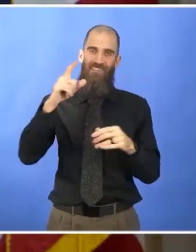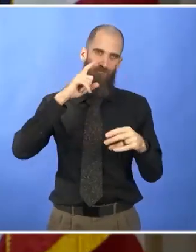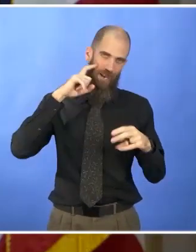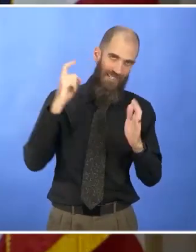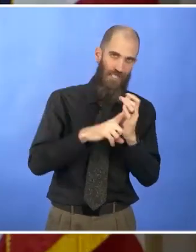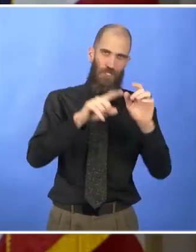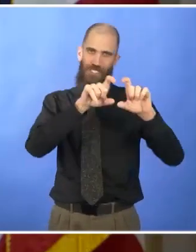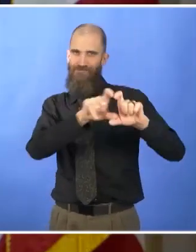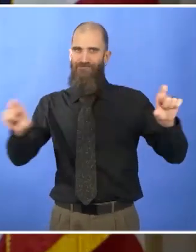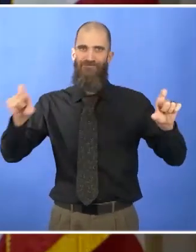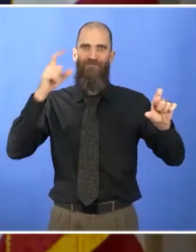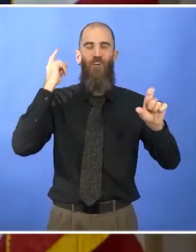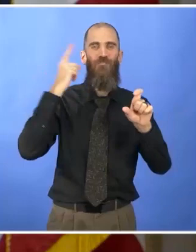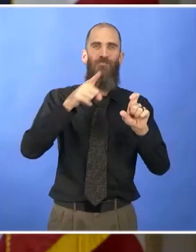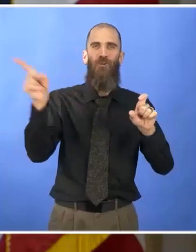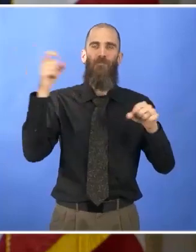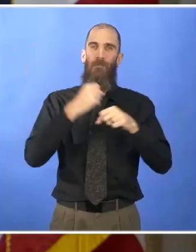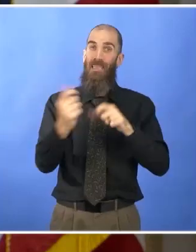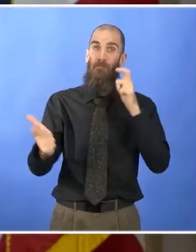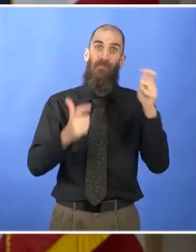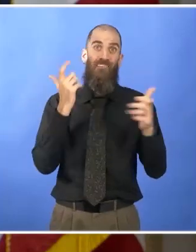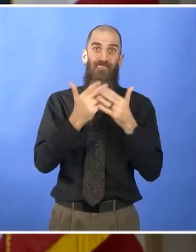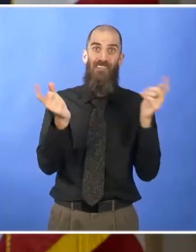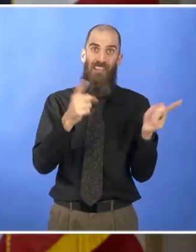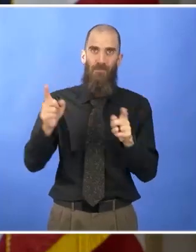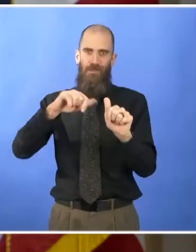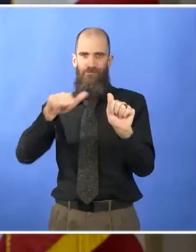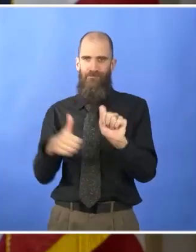THAT THE WINNER OF THIS YEAR'S